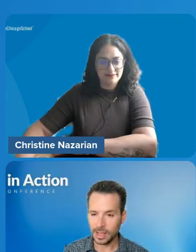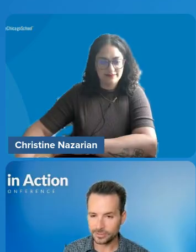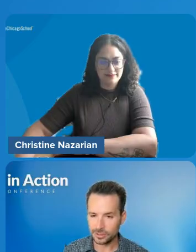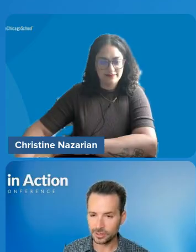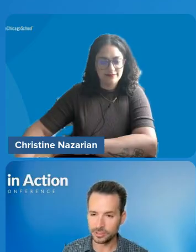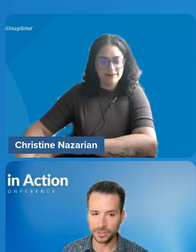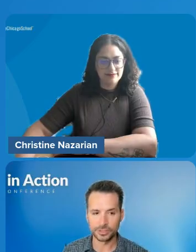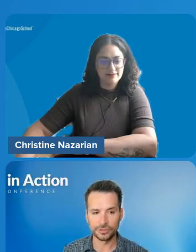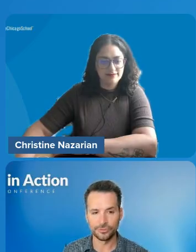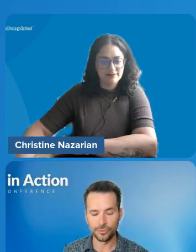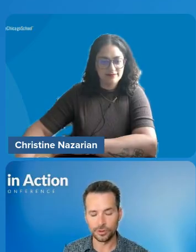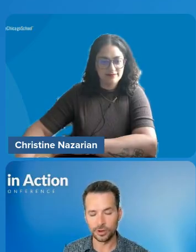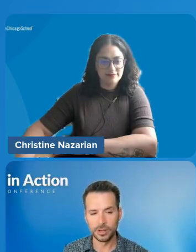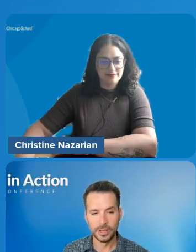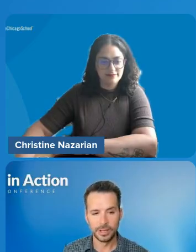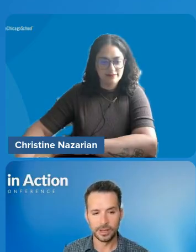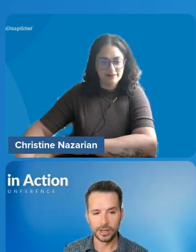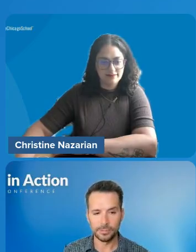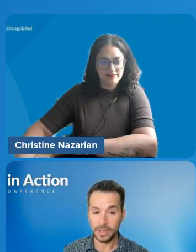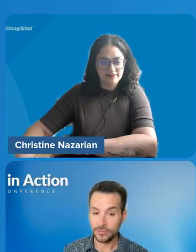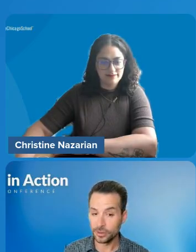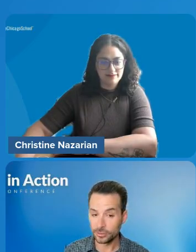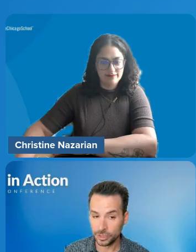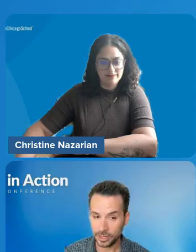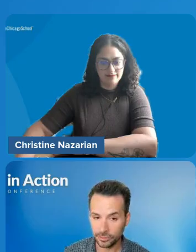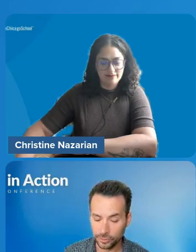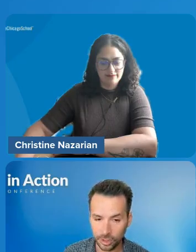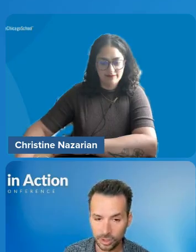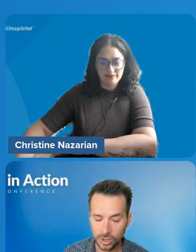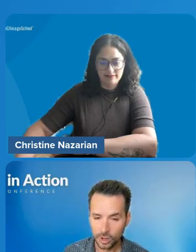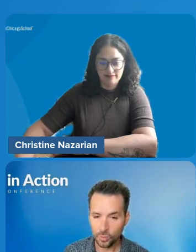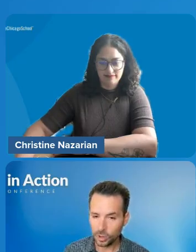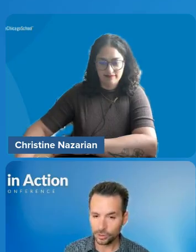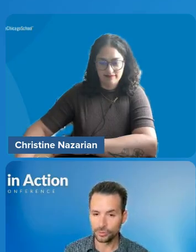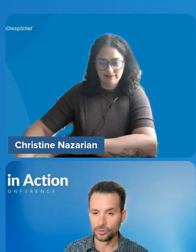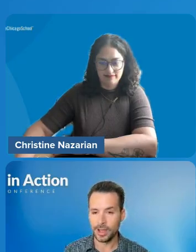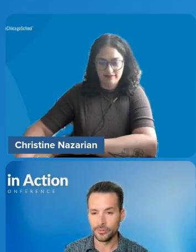avatar simulation for behavioral health trainings. We're going to walk you through how we've